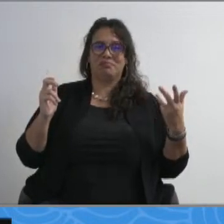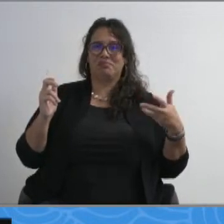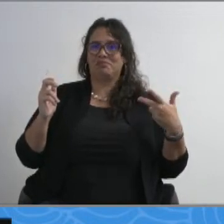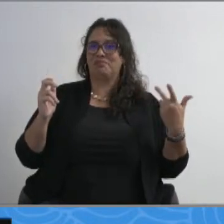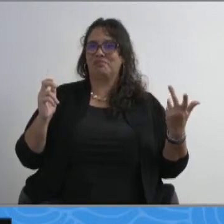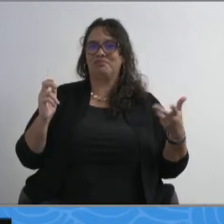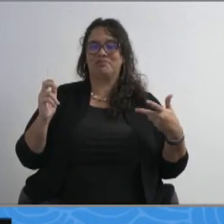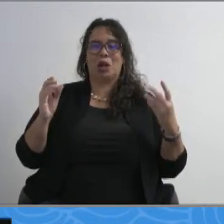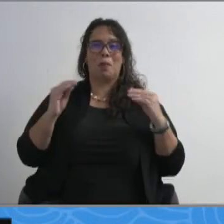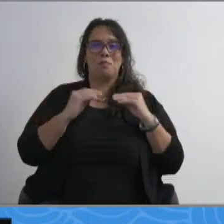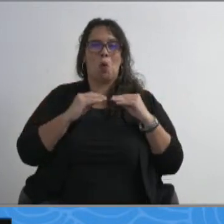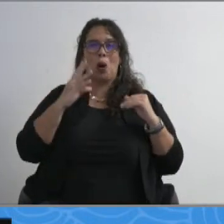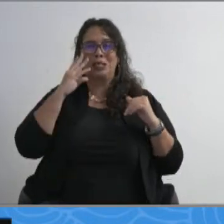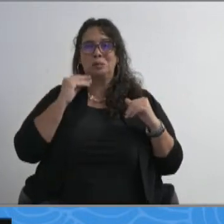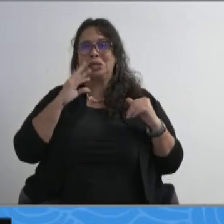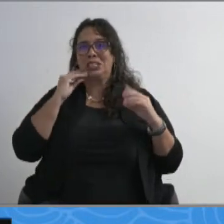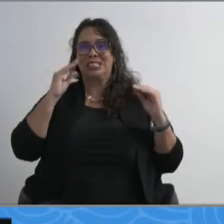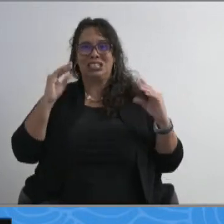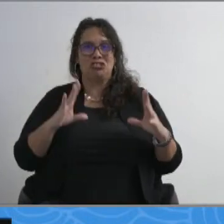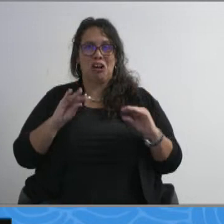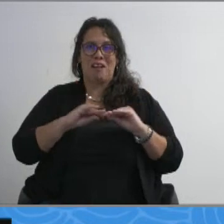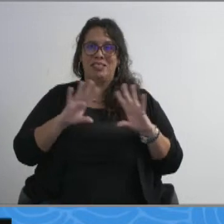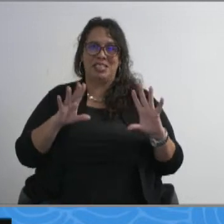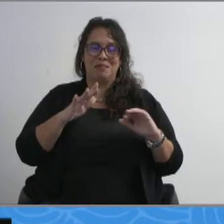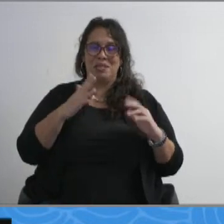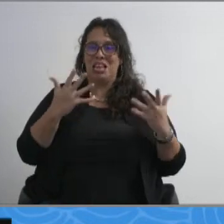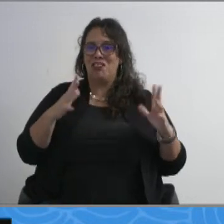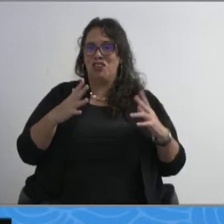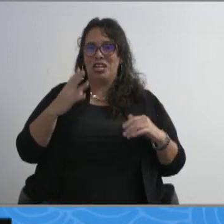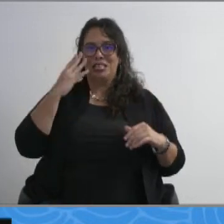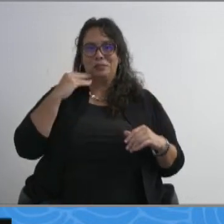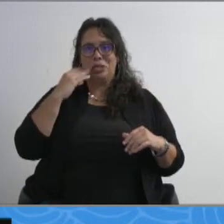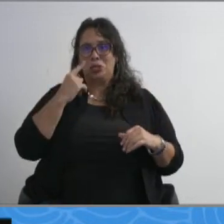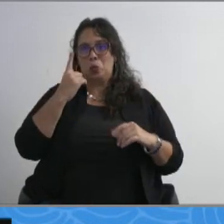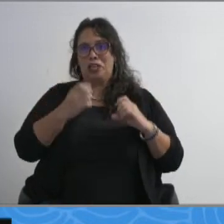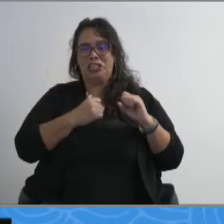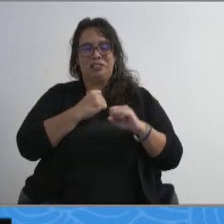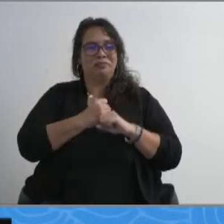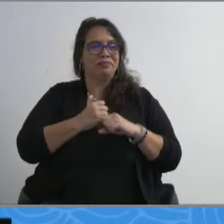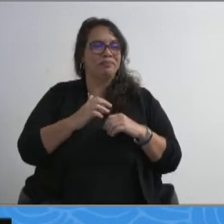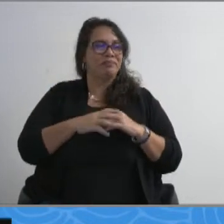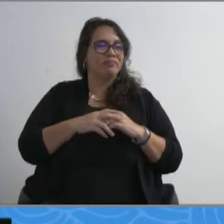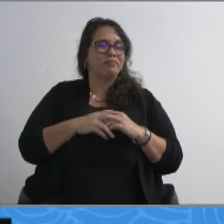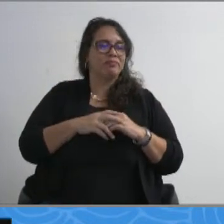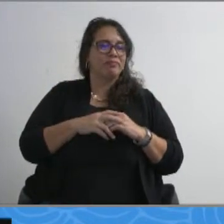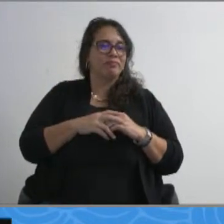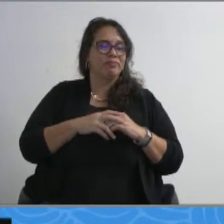more experienced teacher obviously because they've had a year of teaching. Finally is the one that we all probably